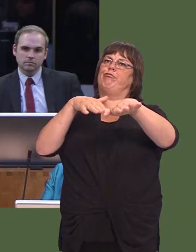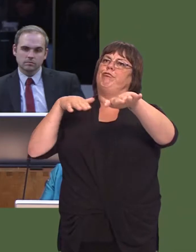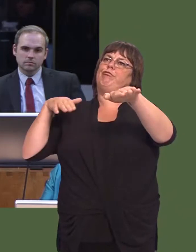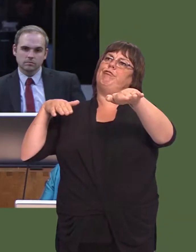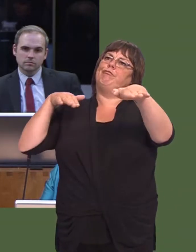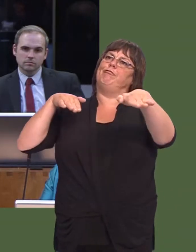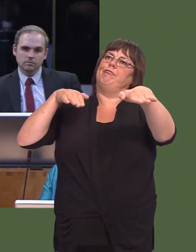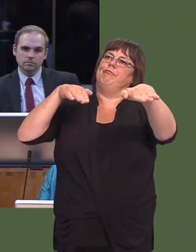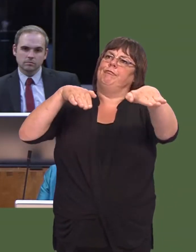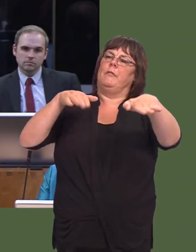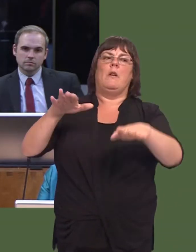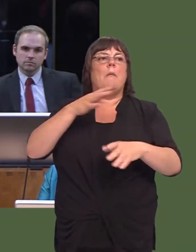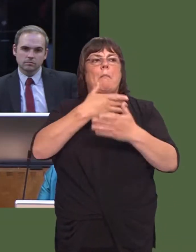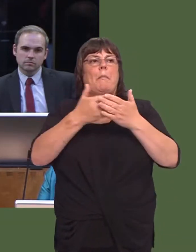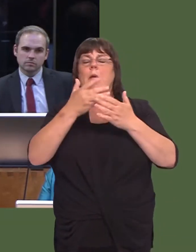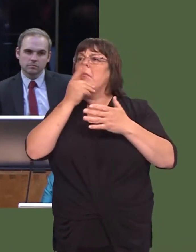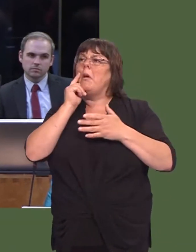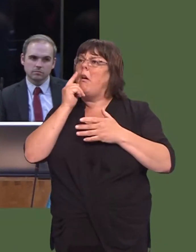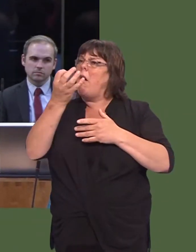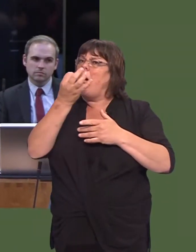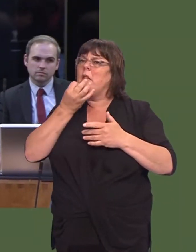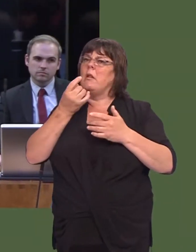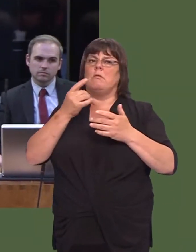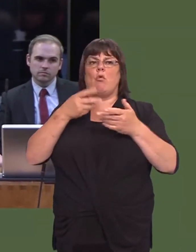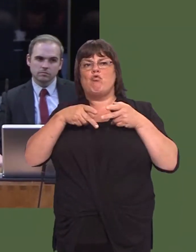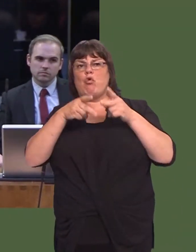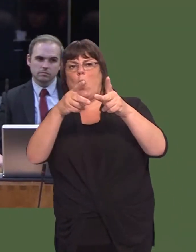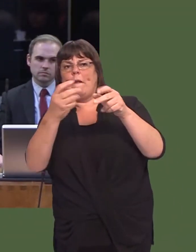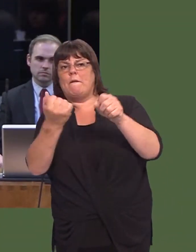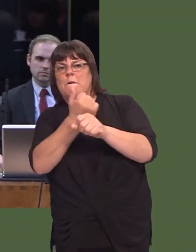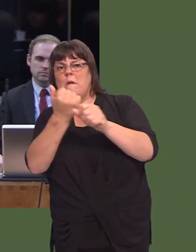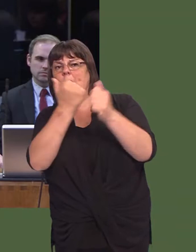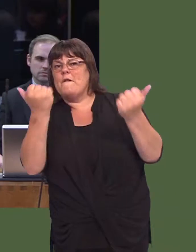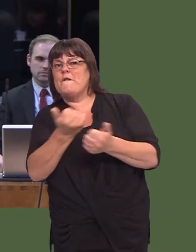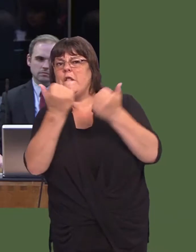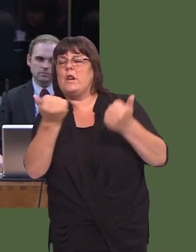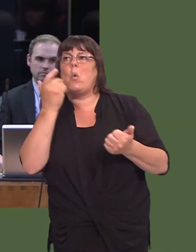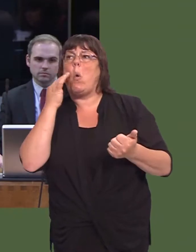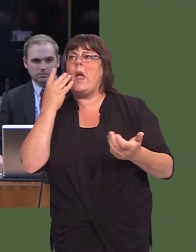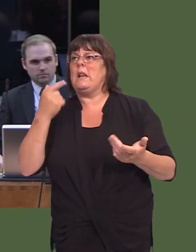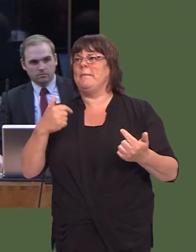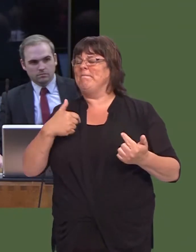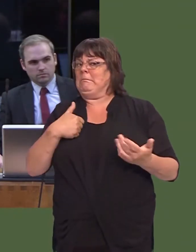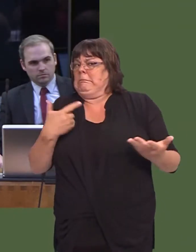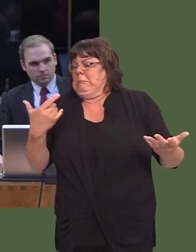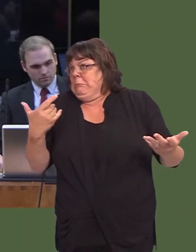Now, people ask me often when they will see this road completed, and I share their concerns